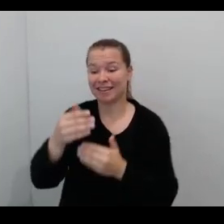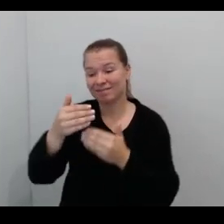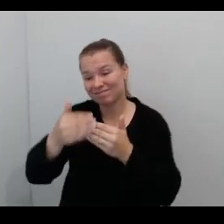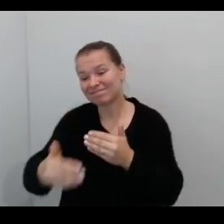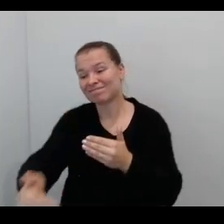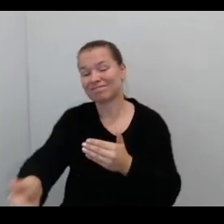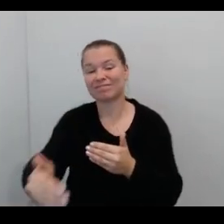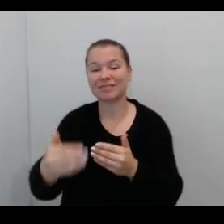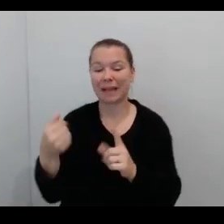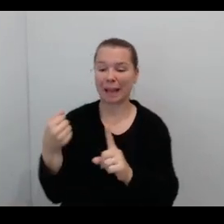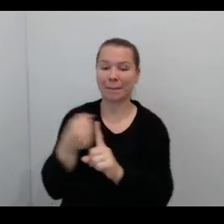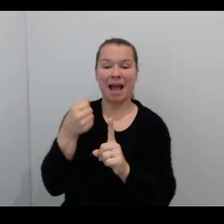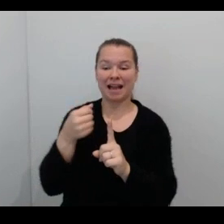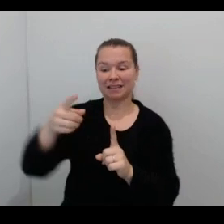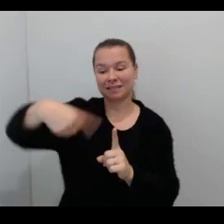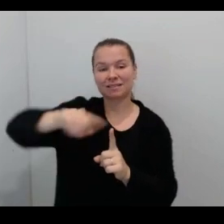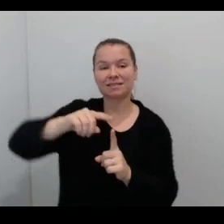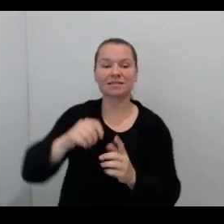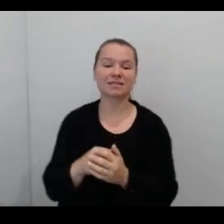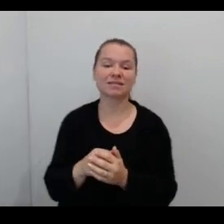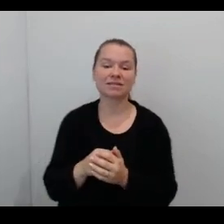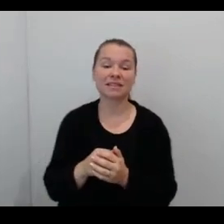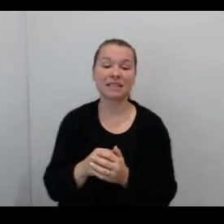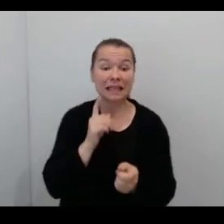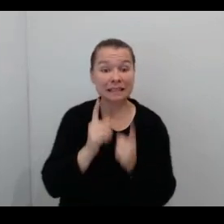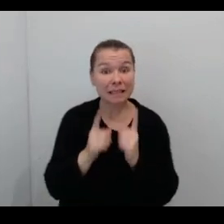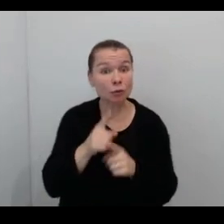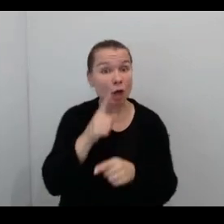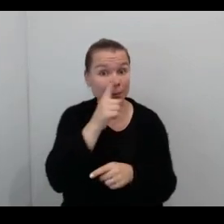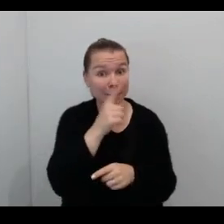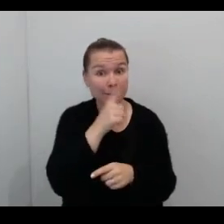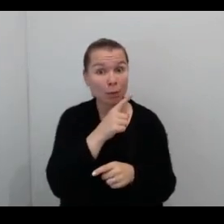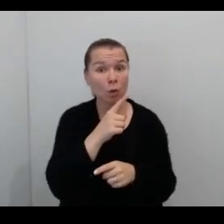People tend to prioritise the mortgage at the moment. Definitely.